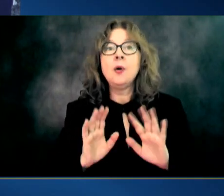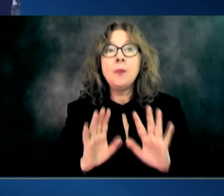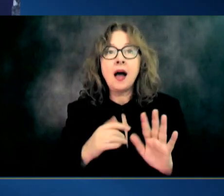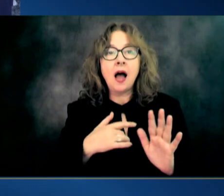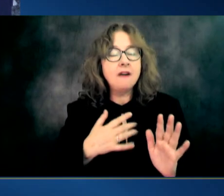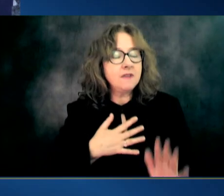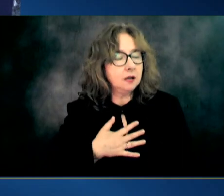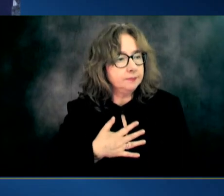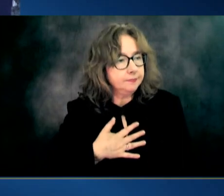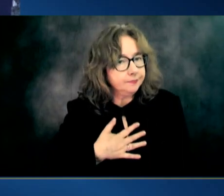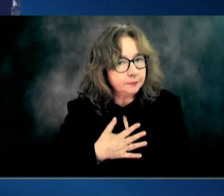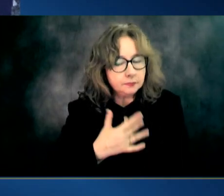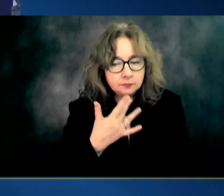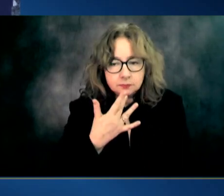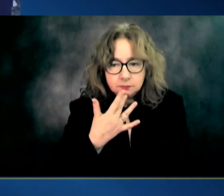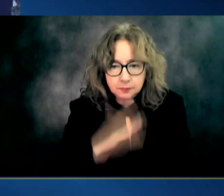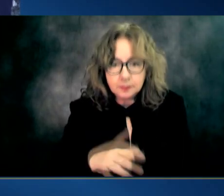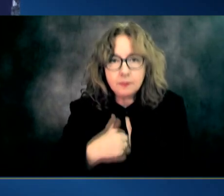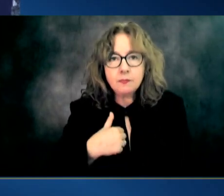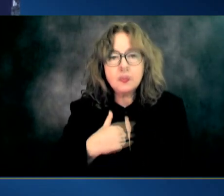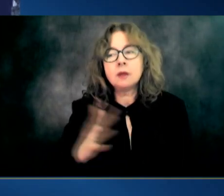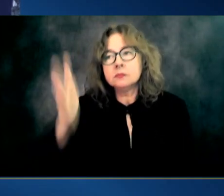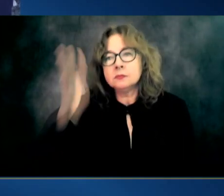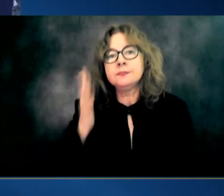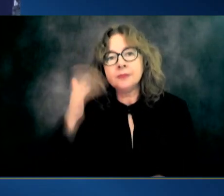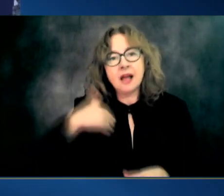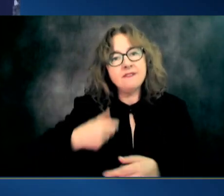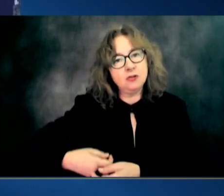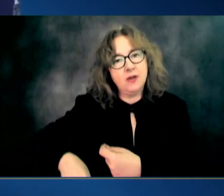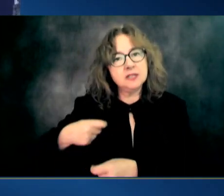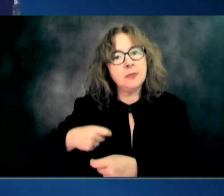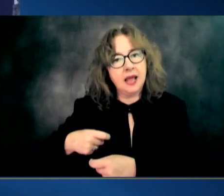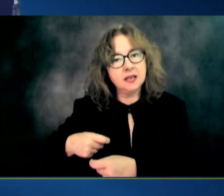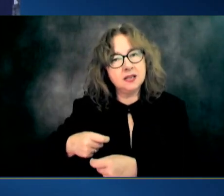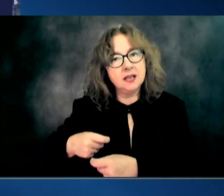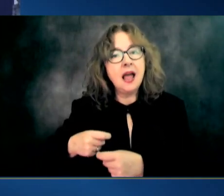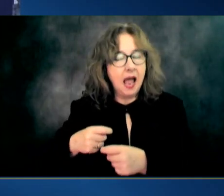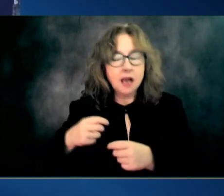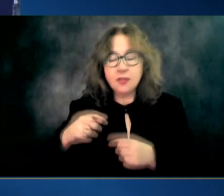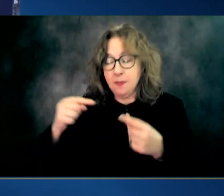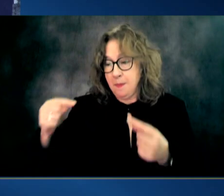I was able to have the transplant, and yes, that made the pain stop. But the impact of